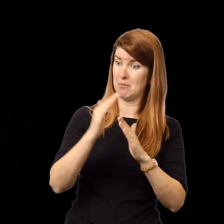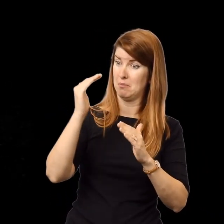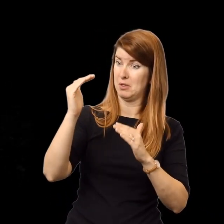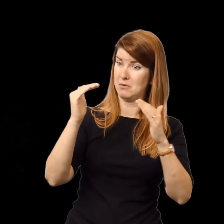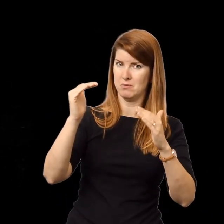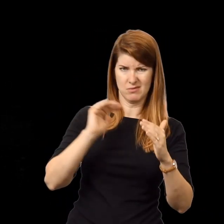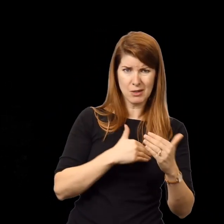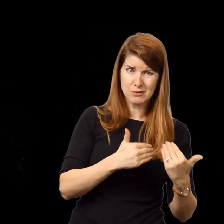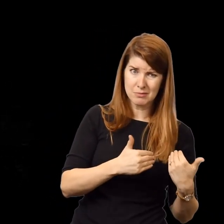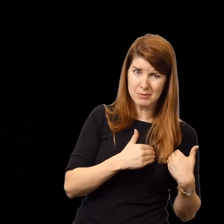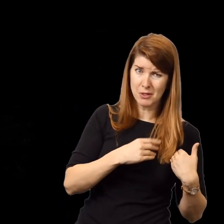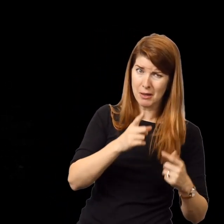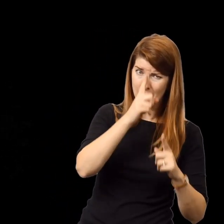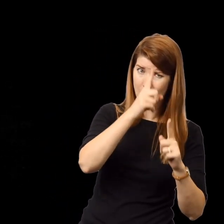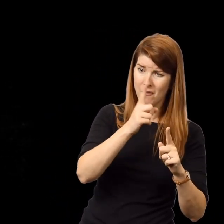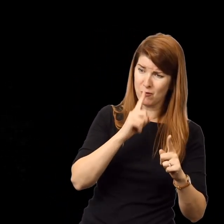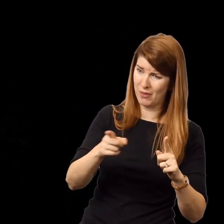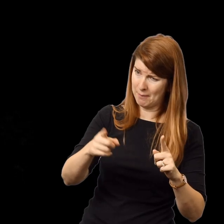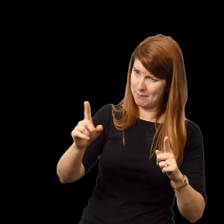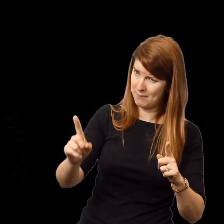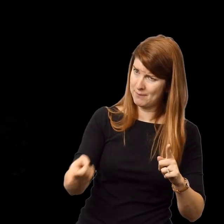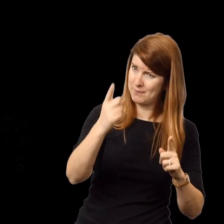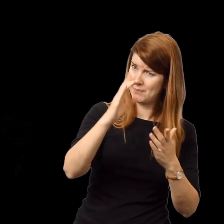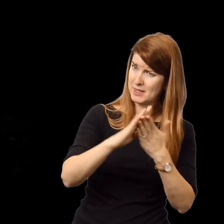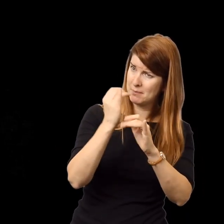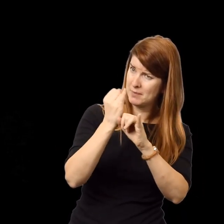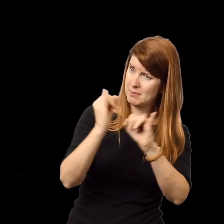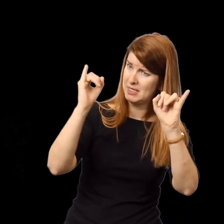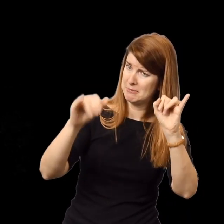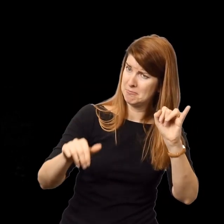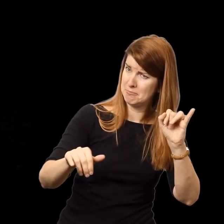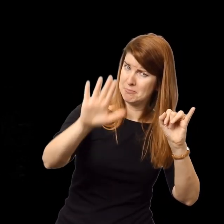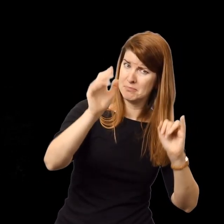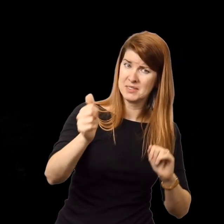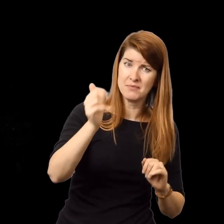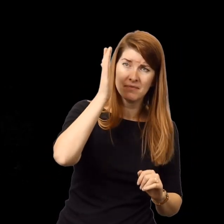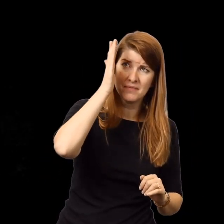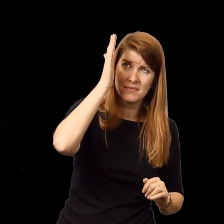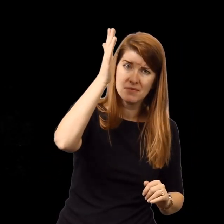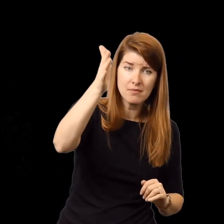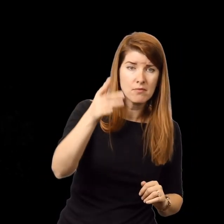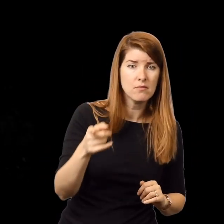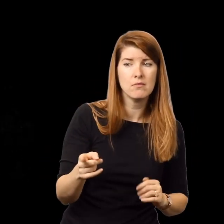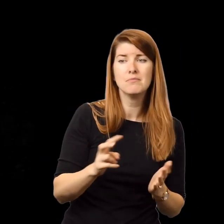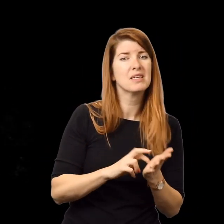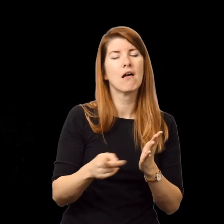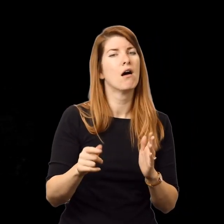to leave the nest, which that is our responsibility and our goal, is to help these kids have the winds to fly and leave the nest.